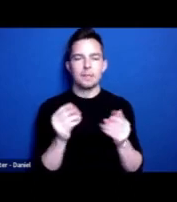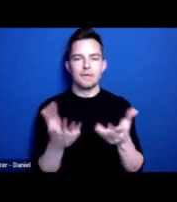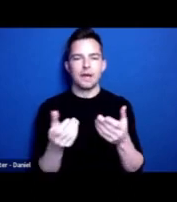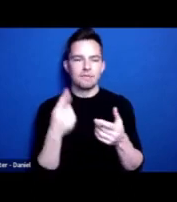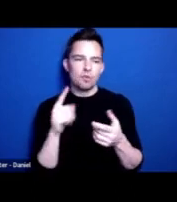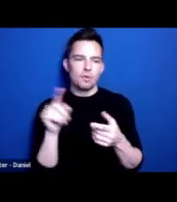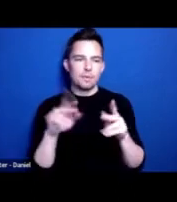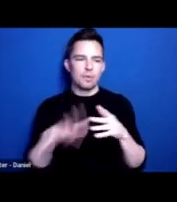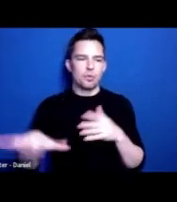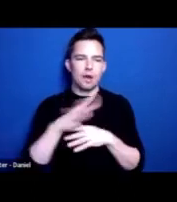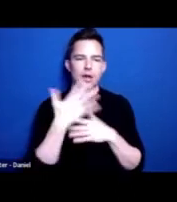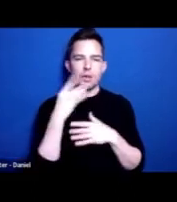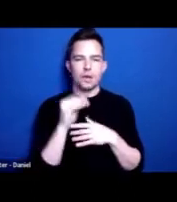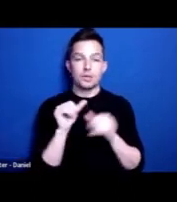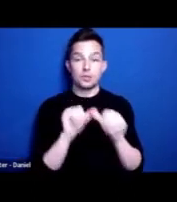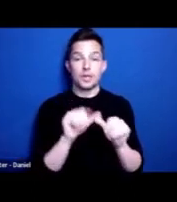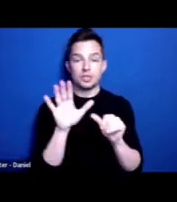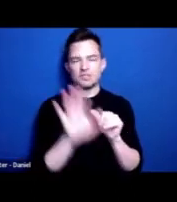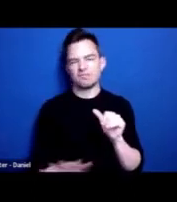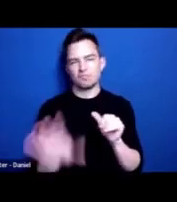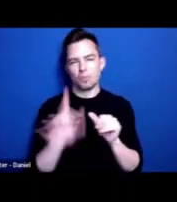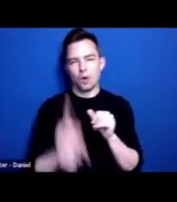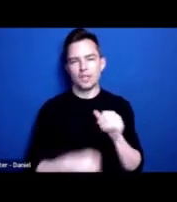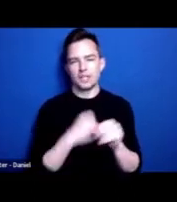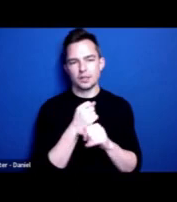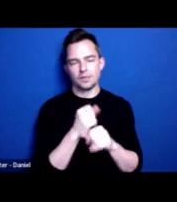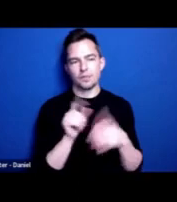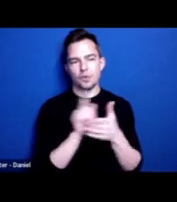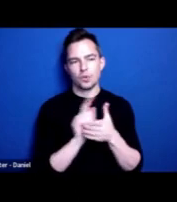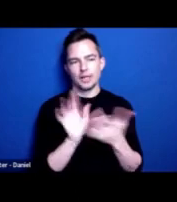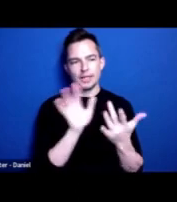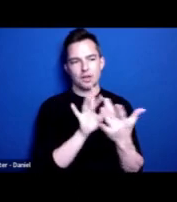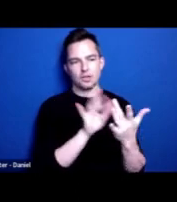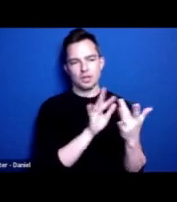background checks the policies made me think of my commitment